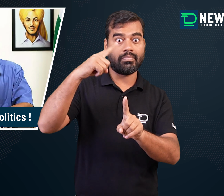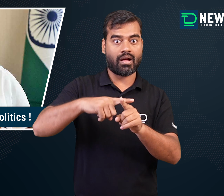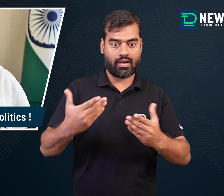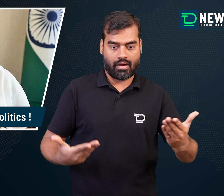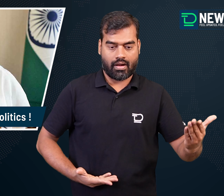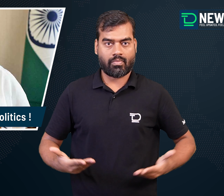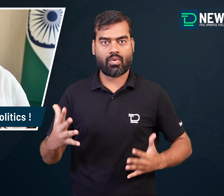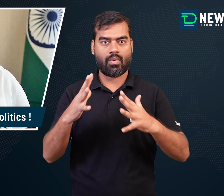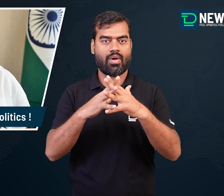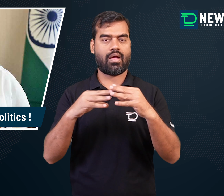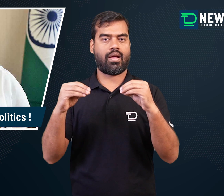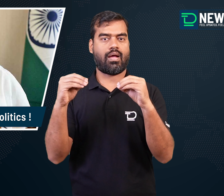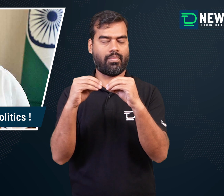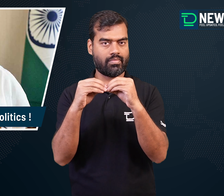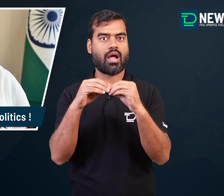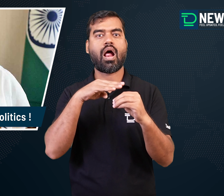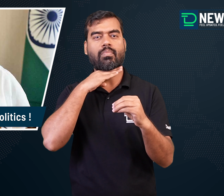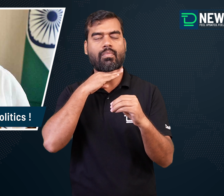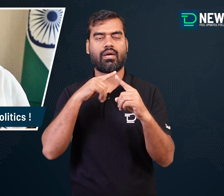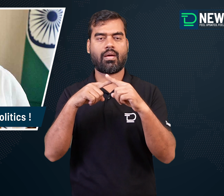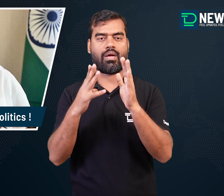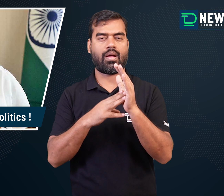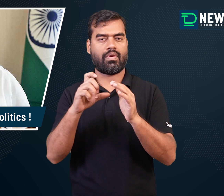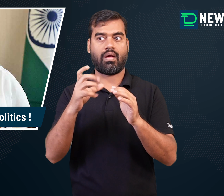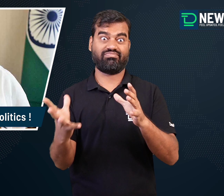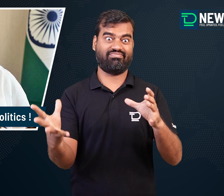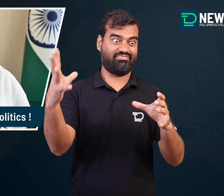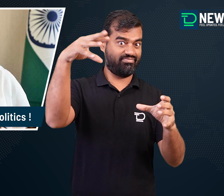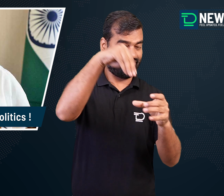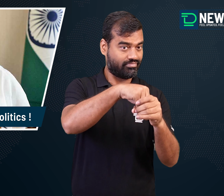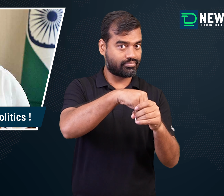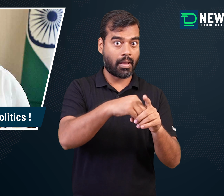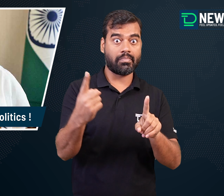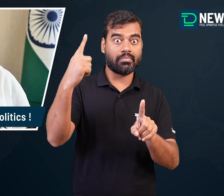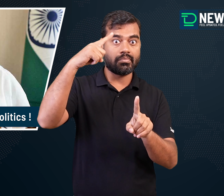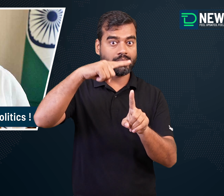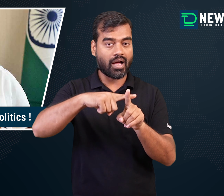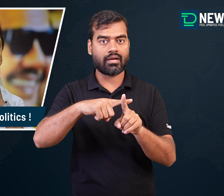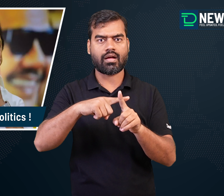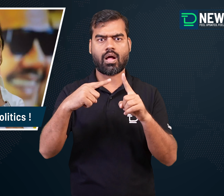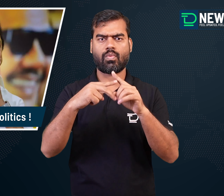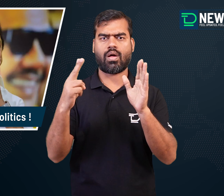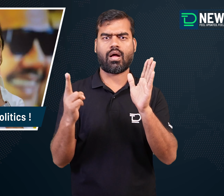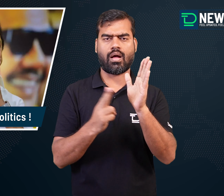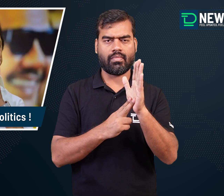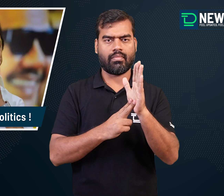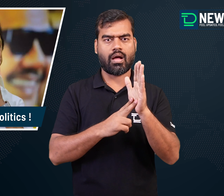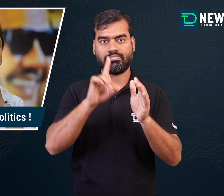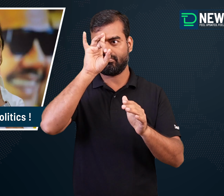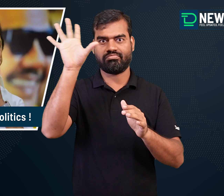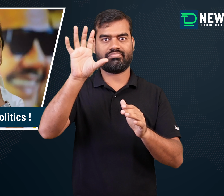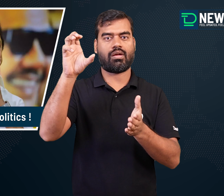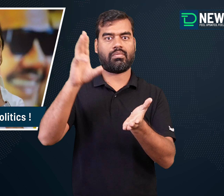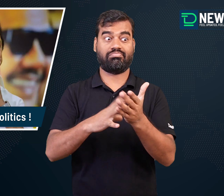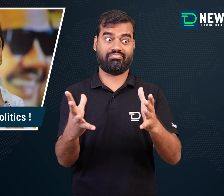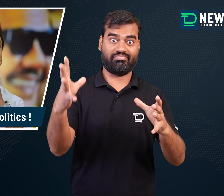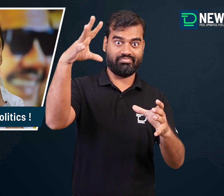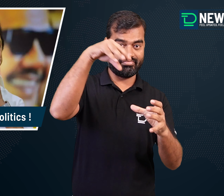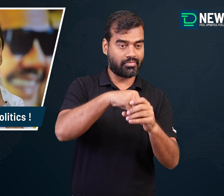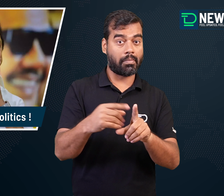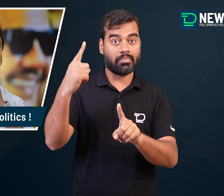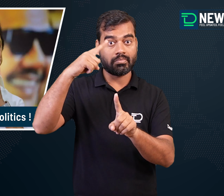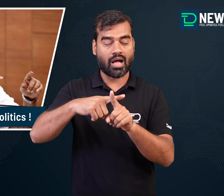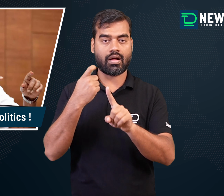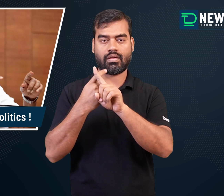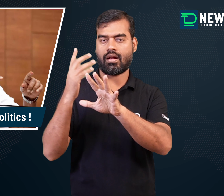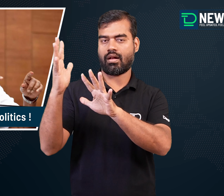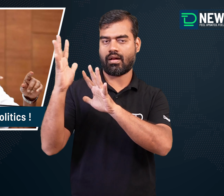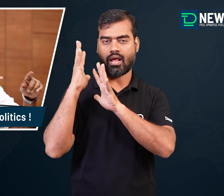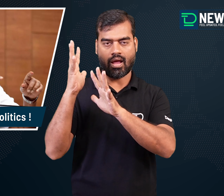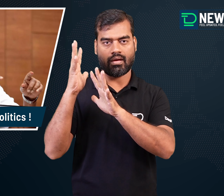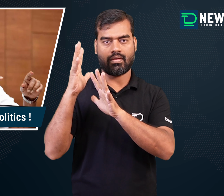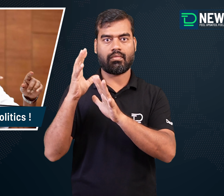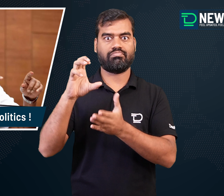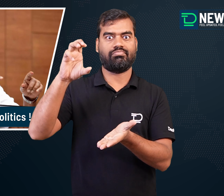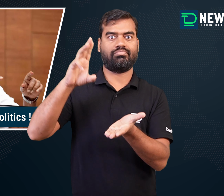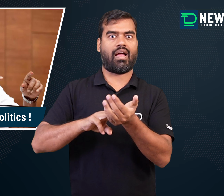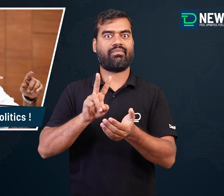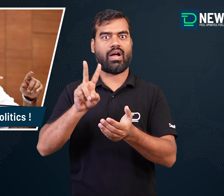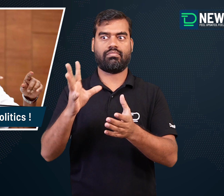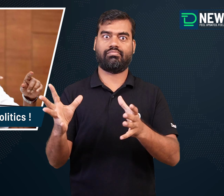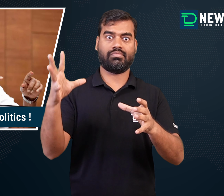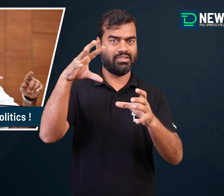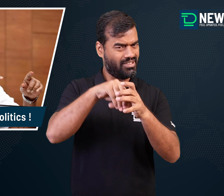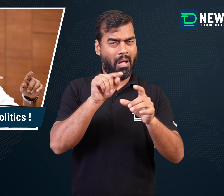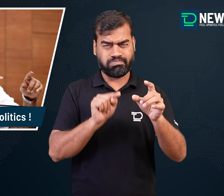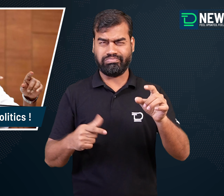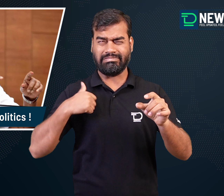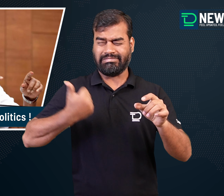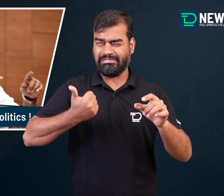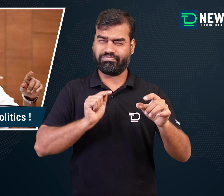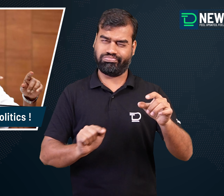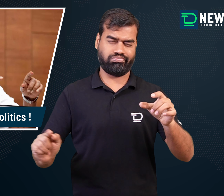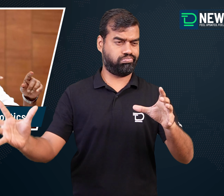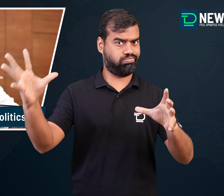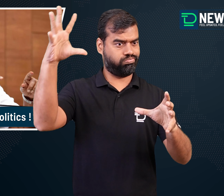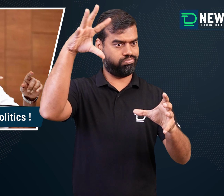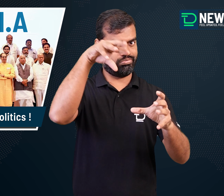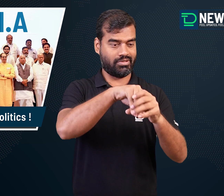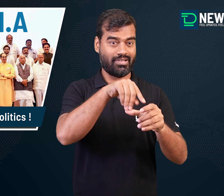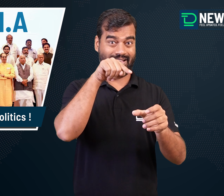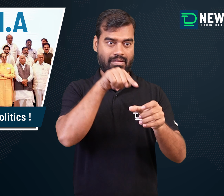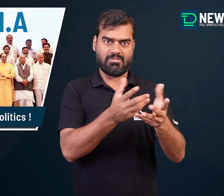West Bengal CM, Tamil Nadu CM Stalin, Kerala CM Vijayan, etc.